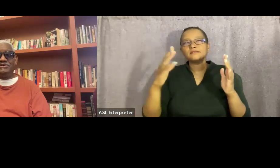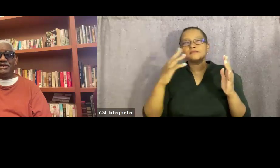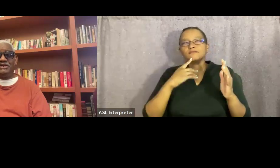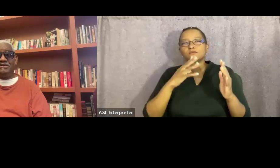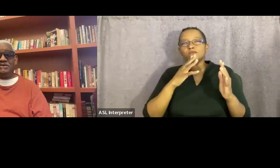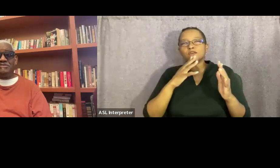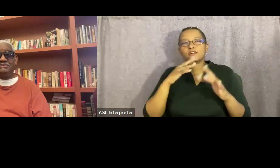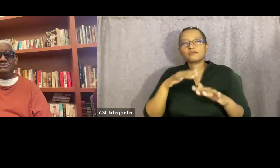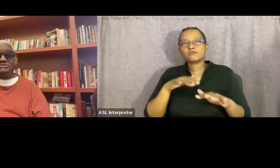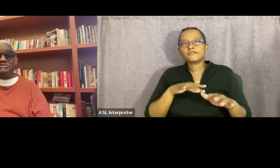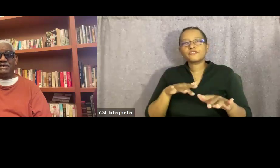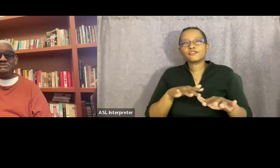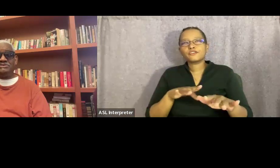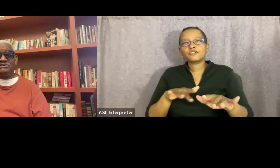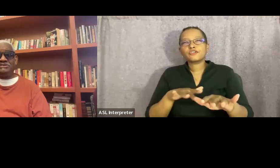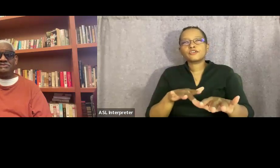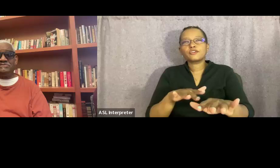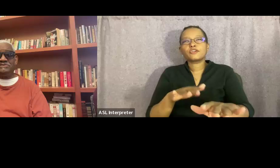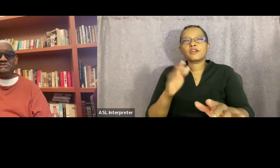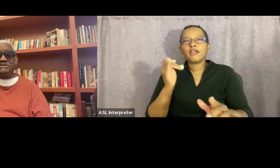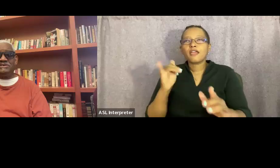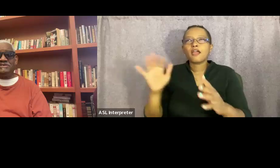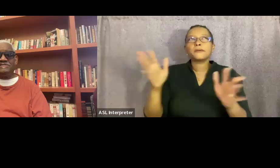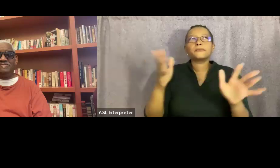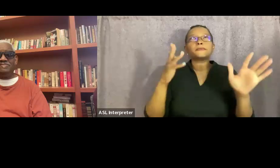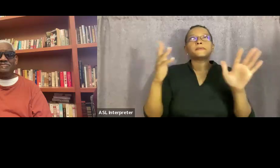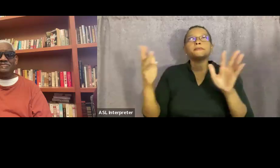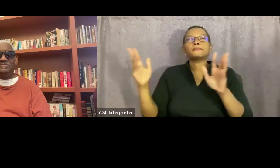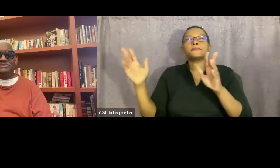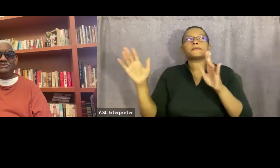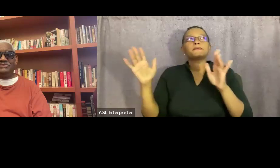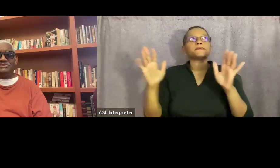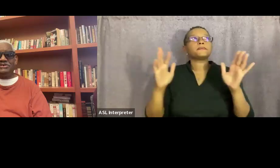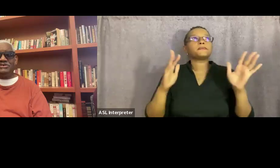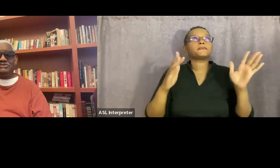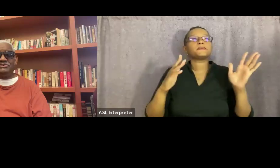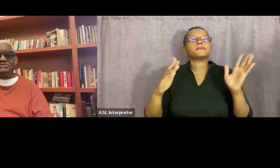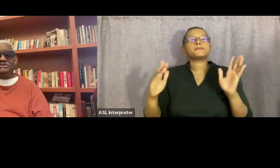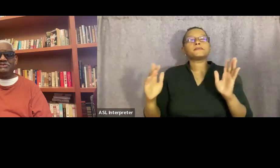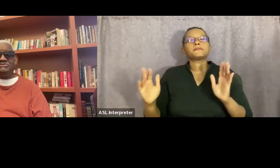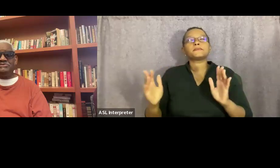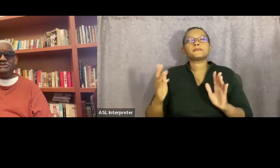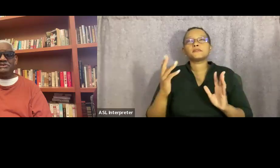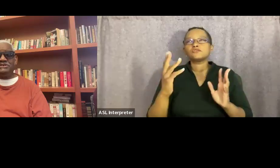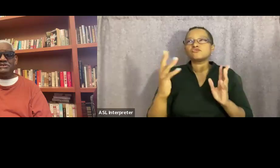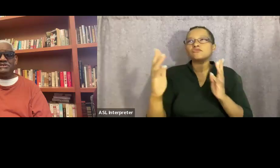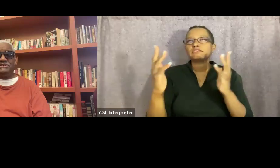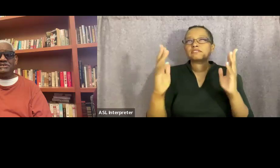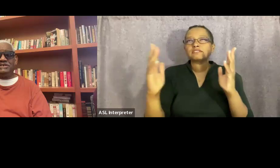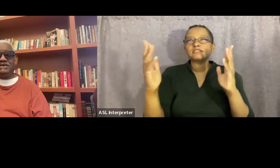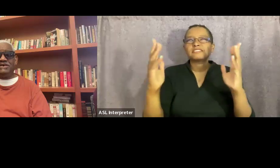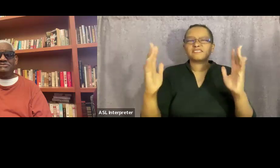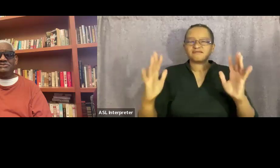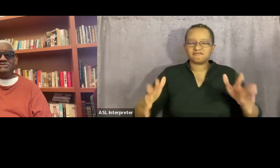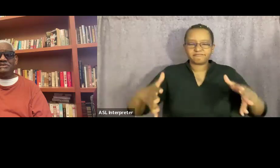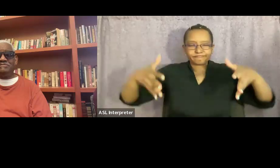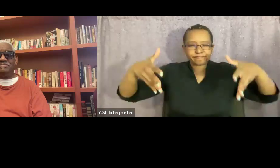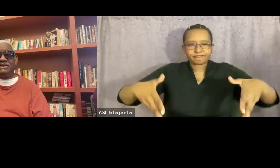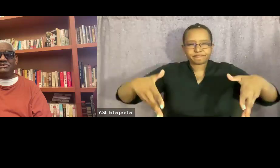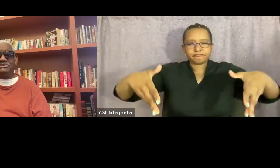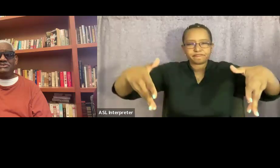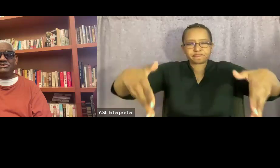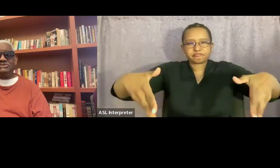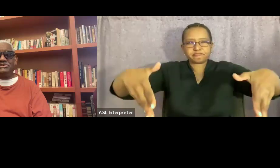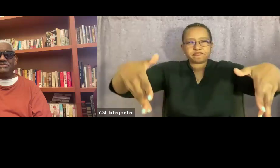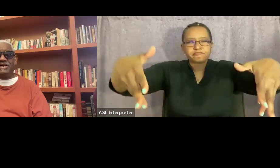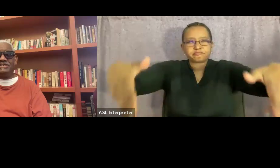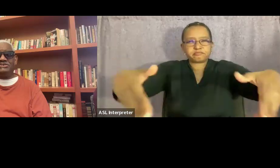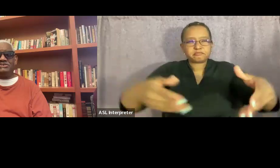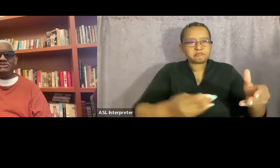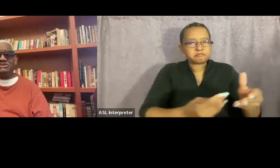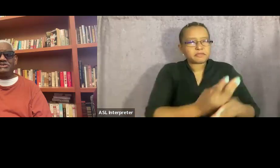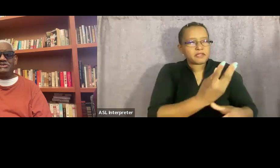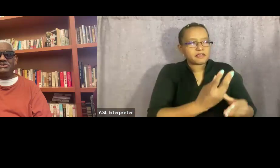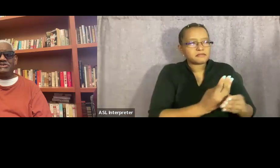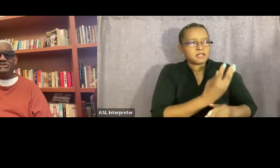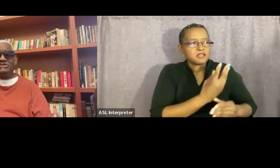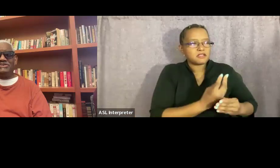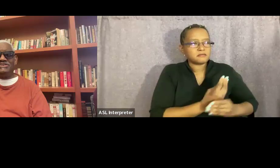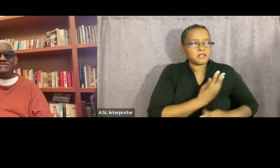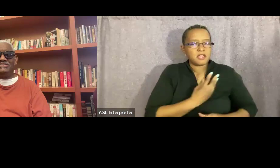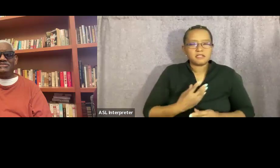Hear the air. Ground yourself to the floor. Hear the trees rooted around you, plants, earth. Go